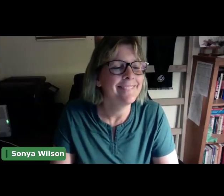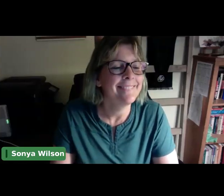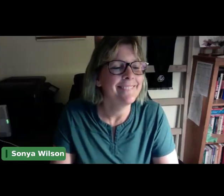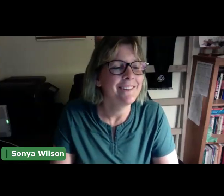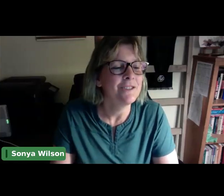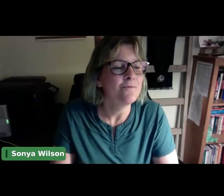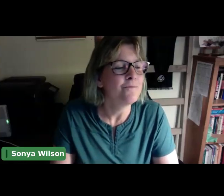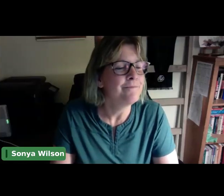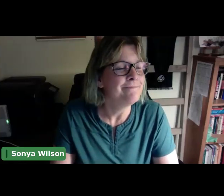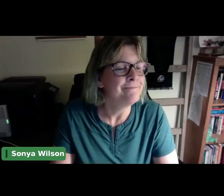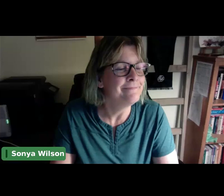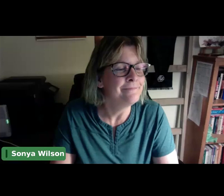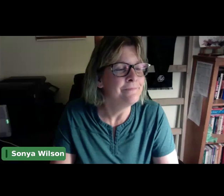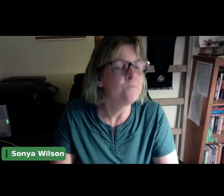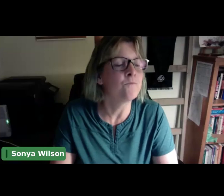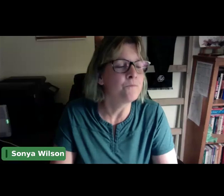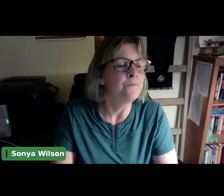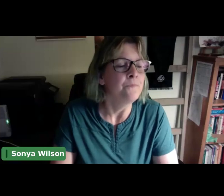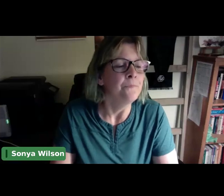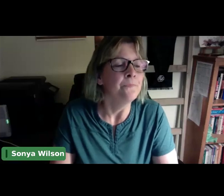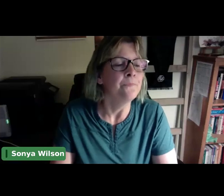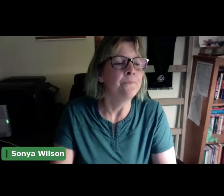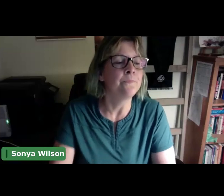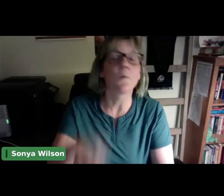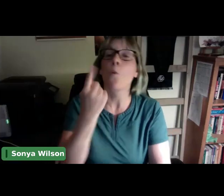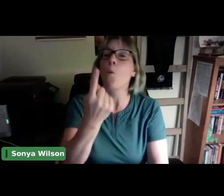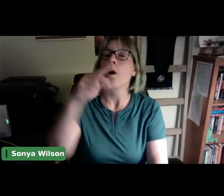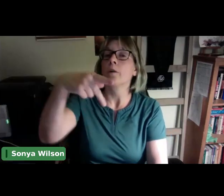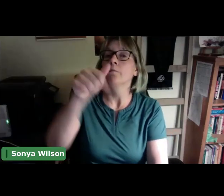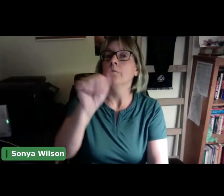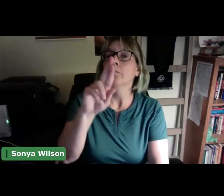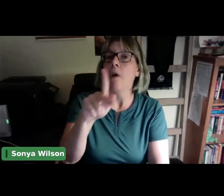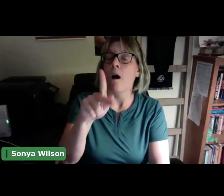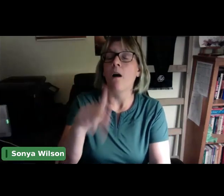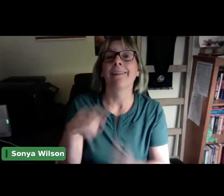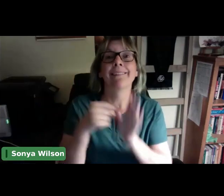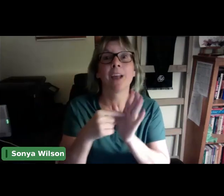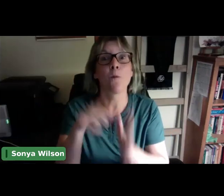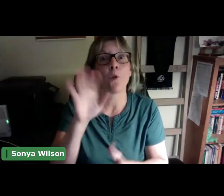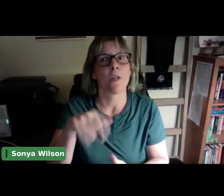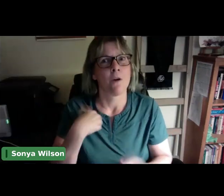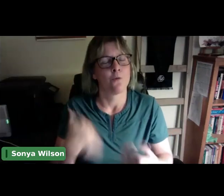a human basic right.